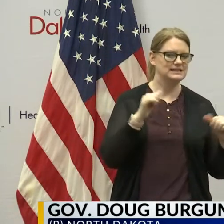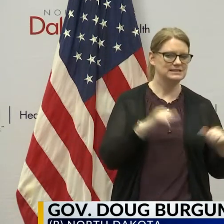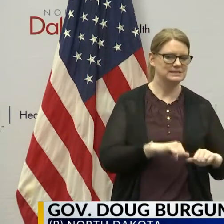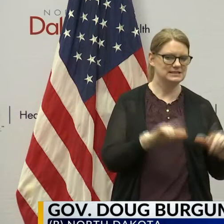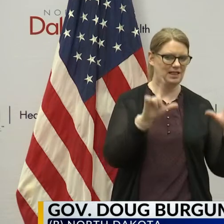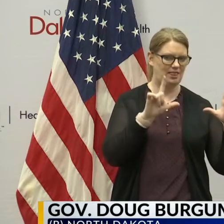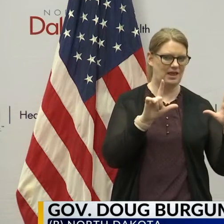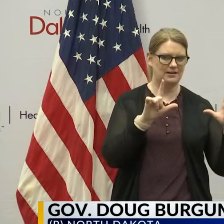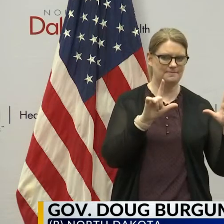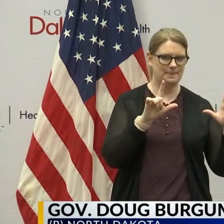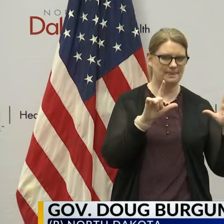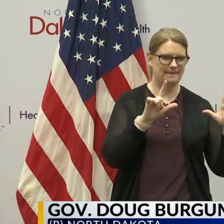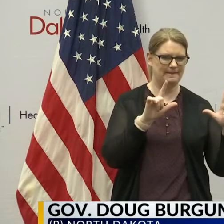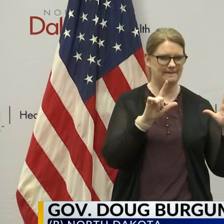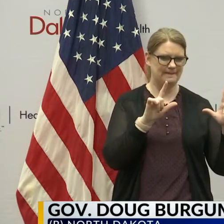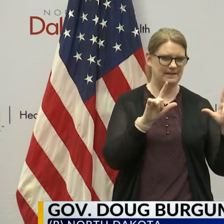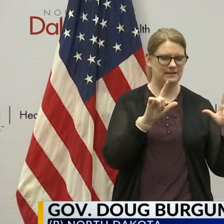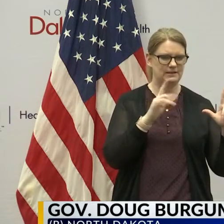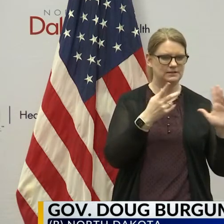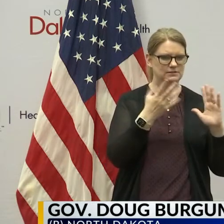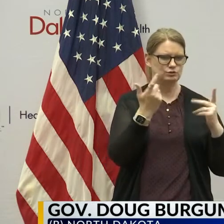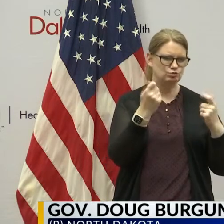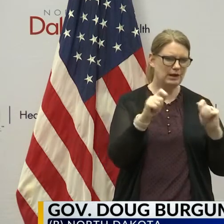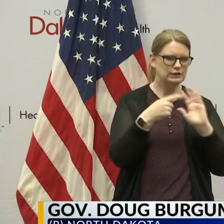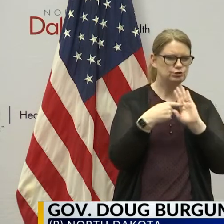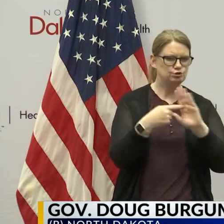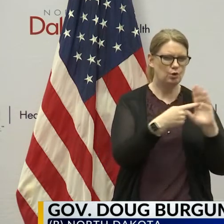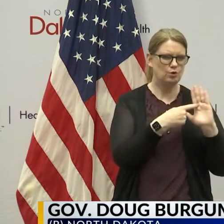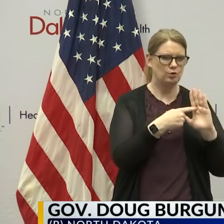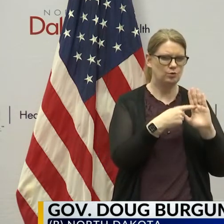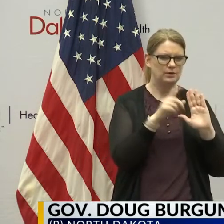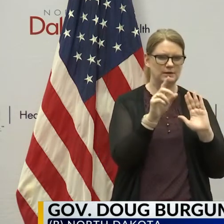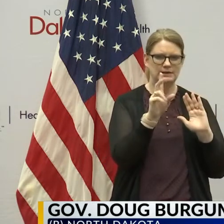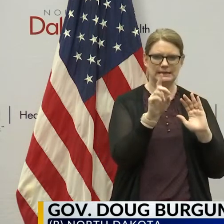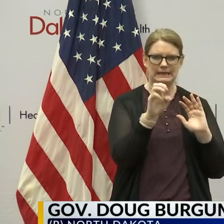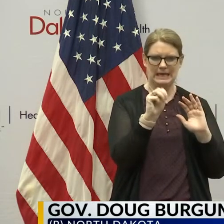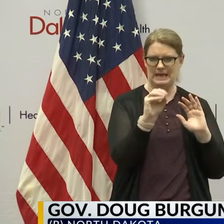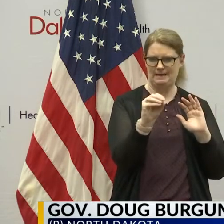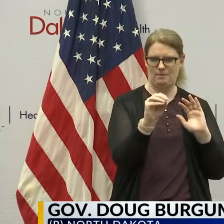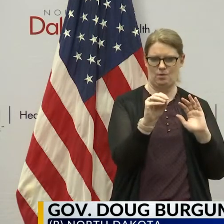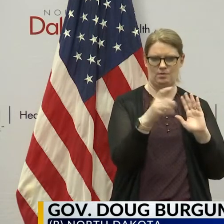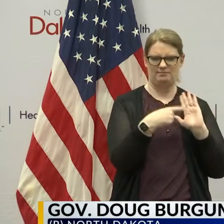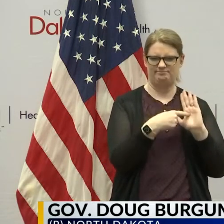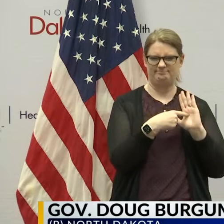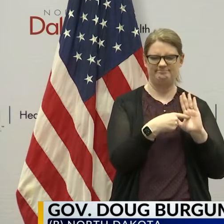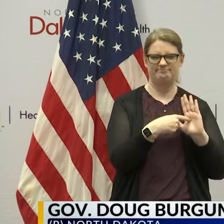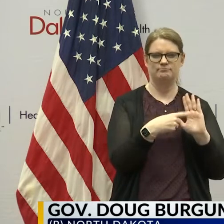LAYING THE GROUNDWORK FOR THE MOTIVATION OF THE APP AND REALLY THE BASIS OF HOW IT WORKS IS PRETTY SIMPLE IN THE END. WE HAVE A SLIDE HERE THAT WE